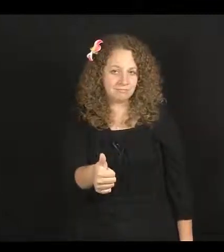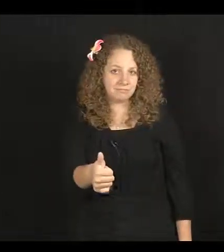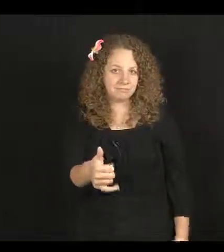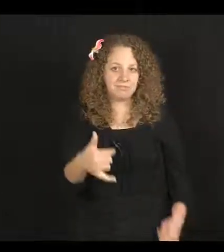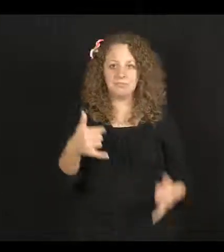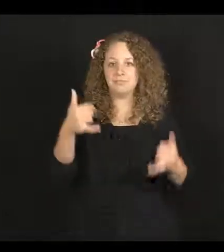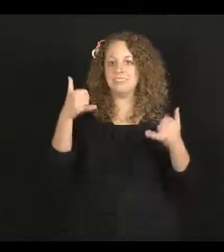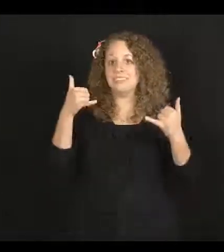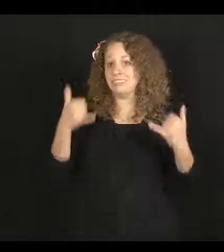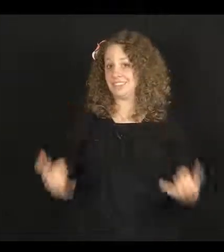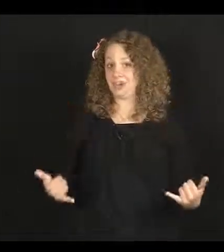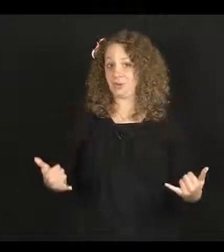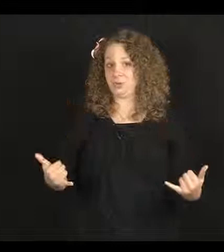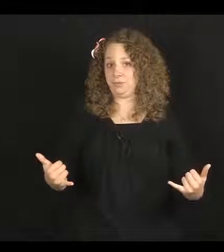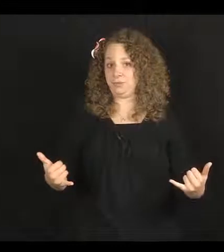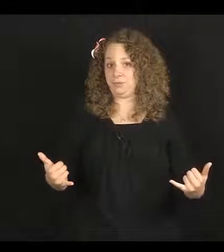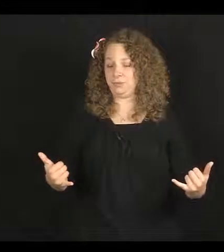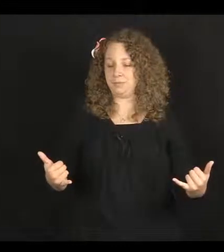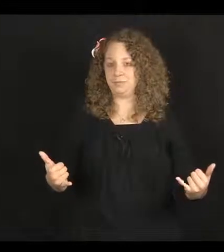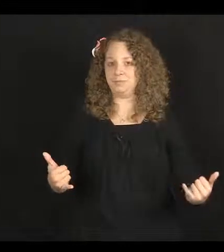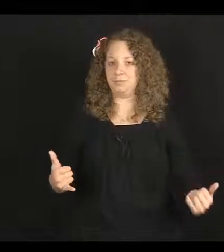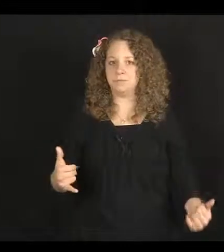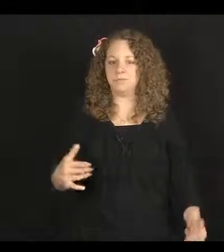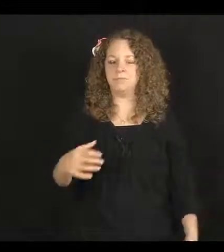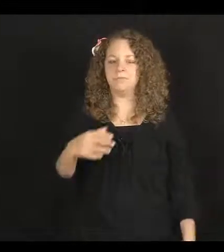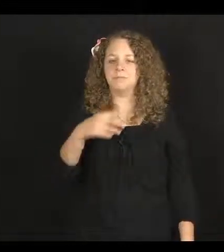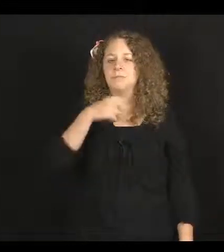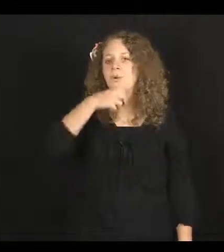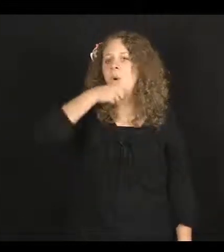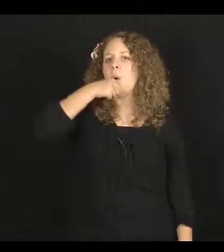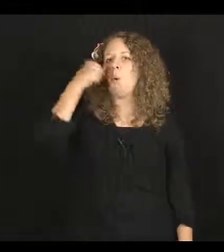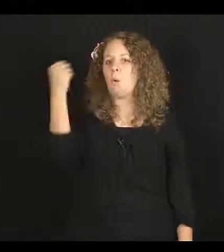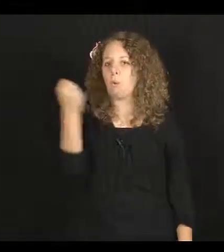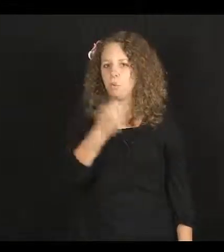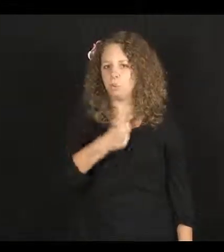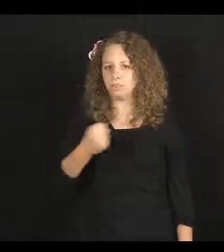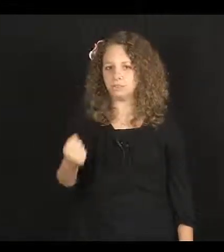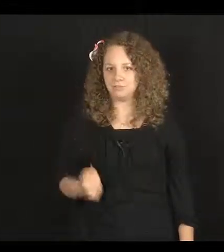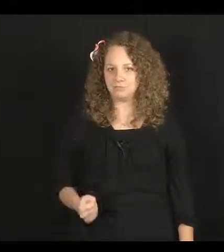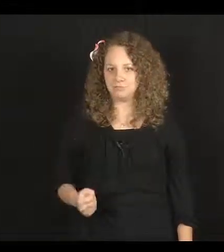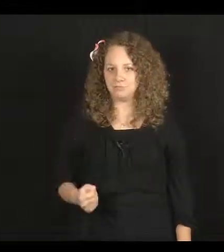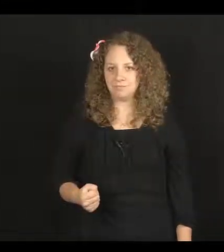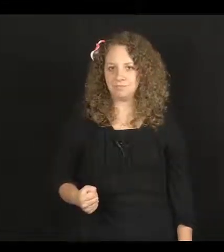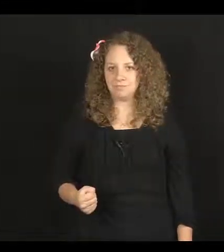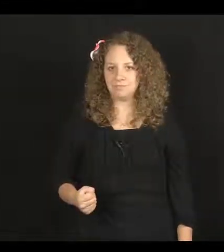NOW OLD